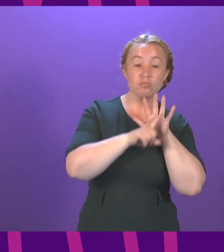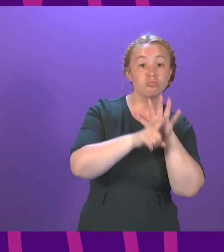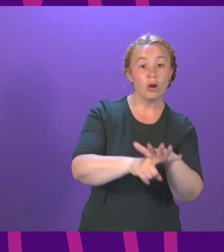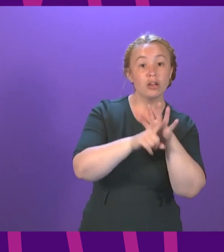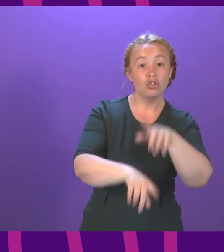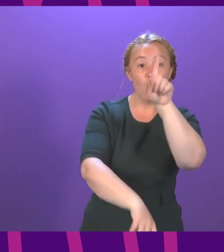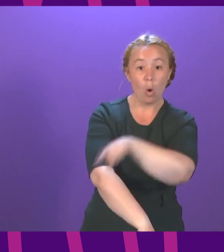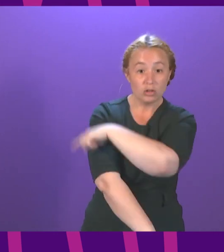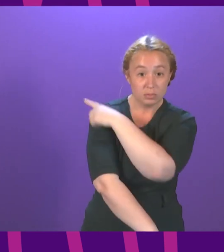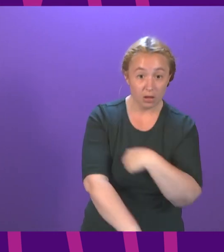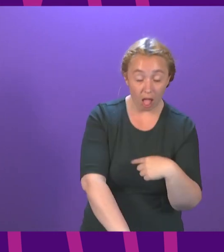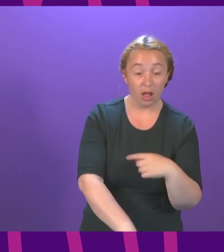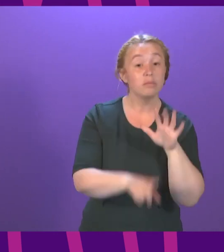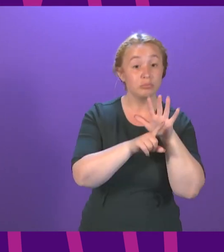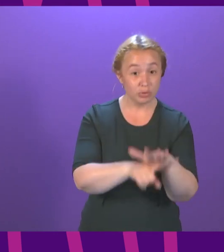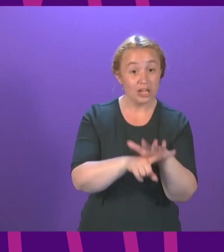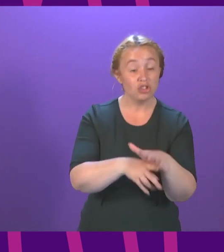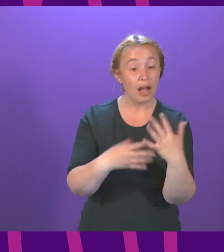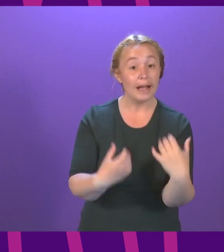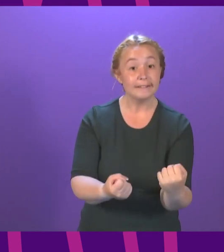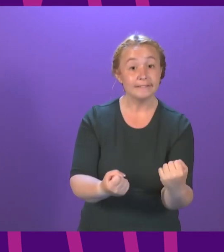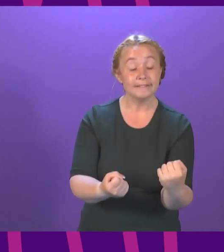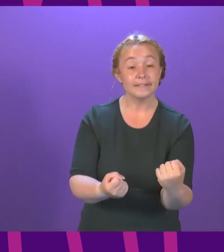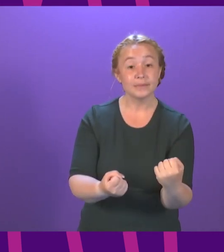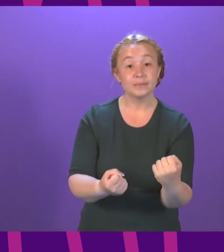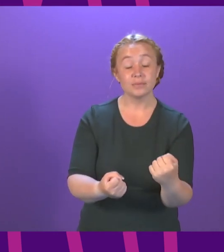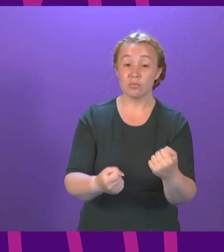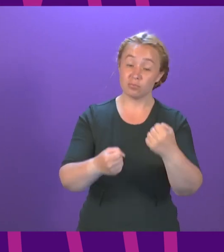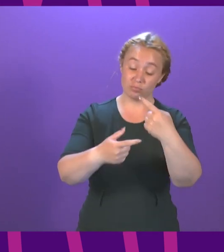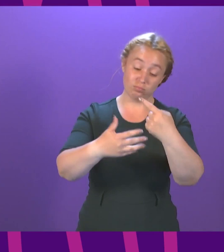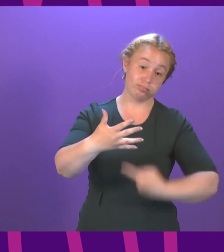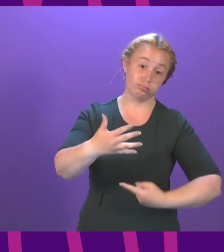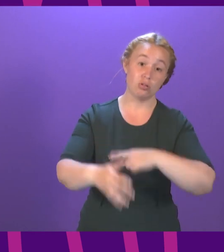Hospitals are under pressure because of the reasons that I set out. Last week